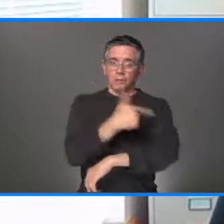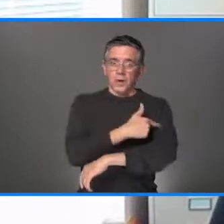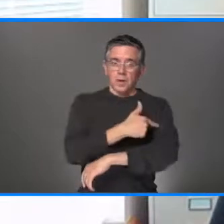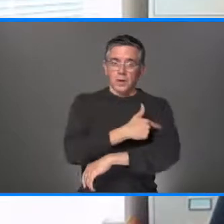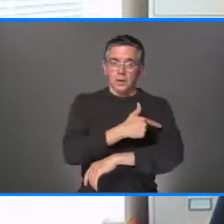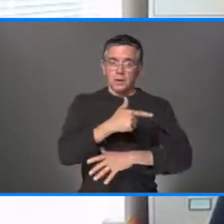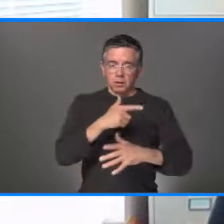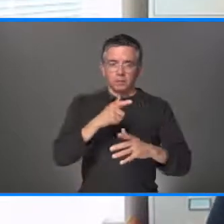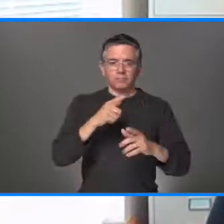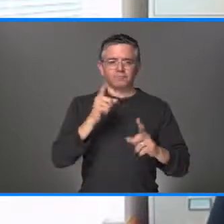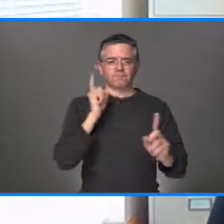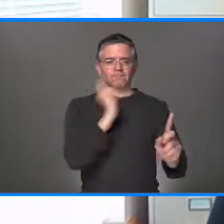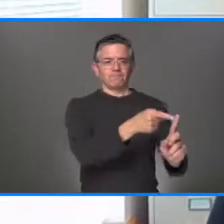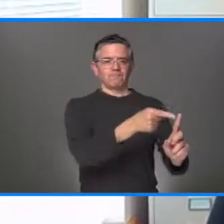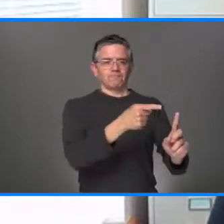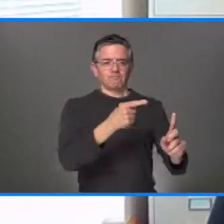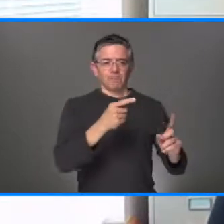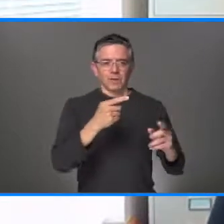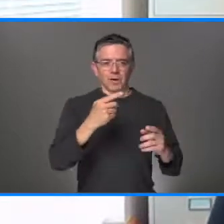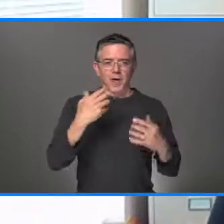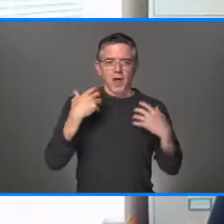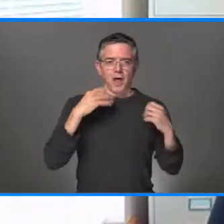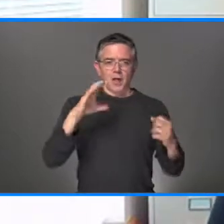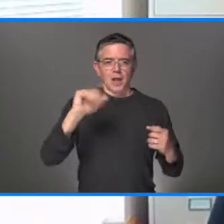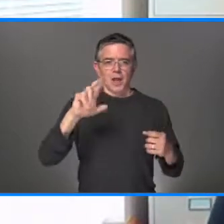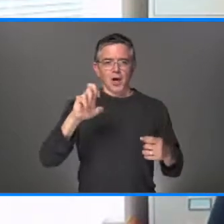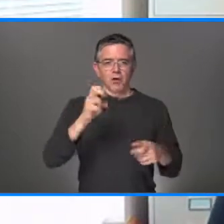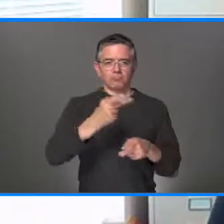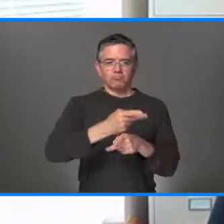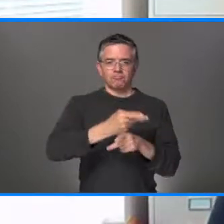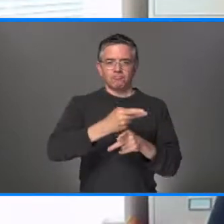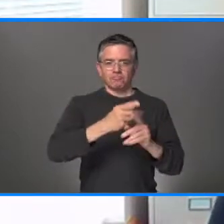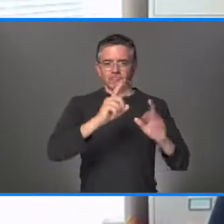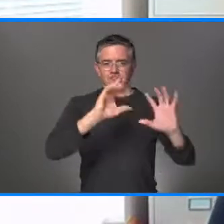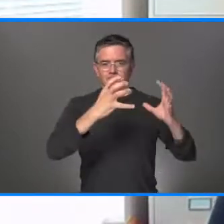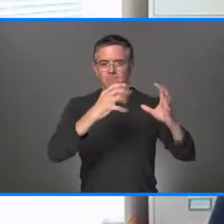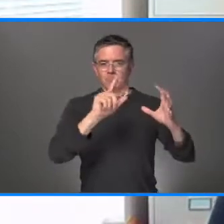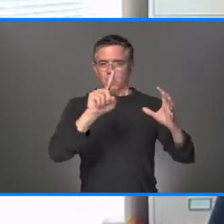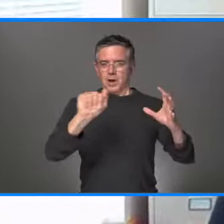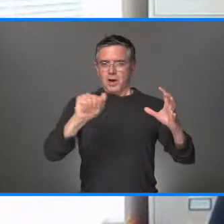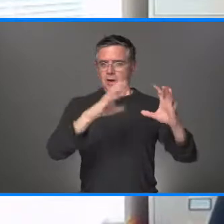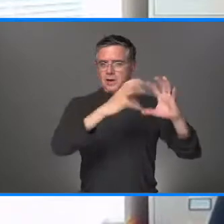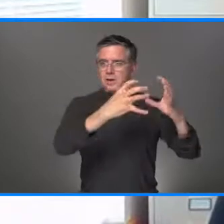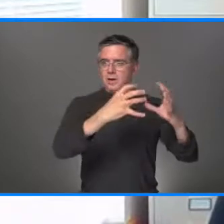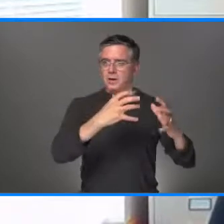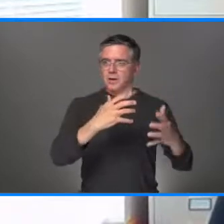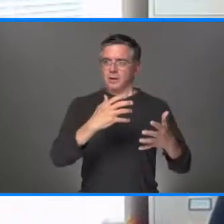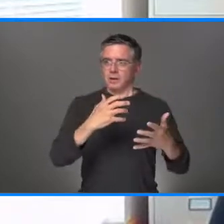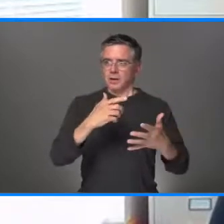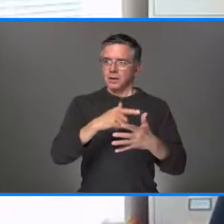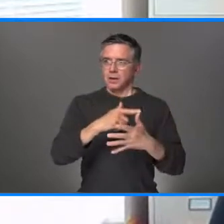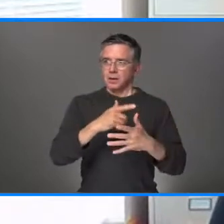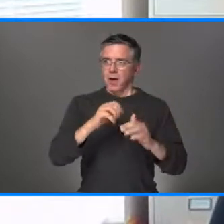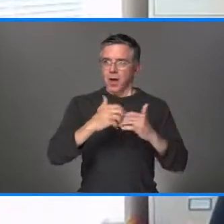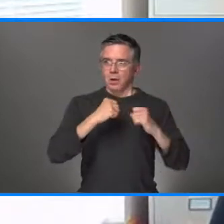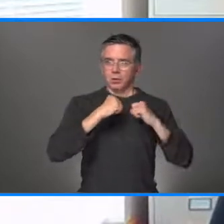to the vaccine. And we knew that the way that we could protect our clients was by protecting the caregivers